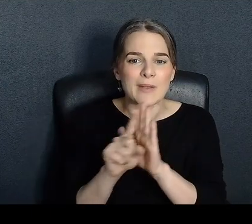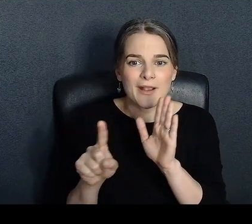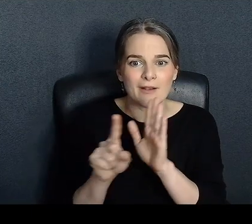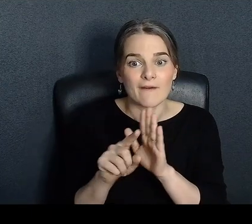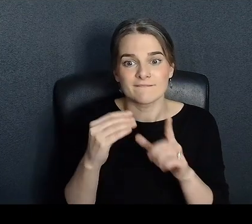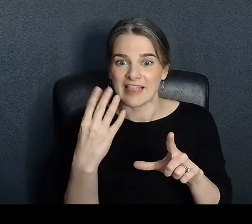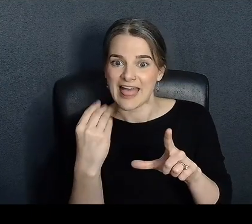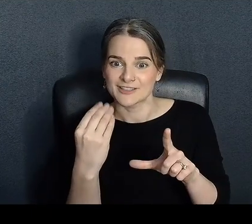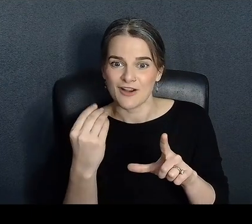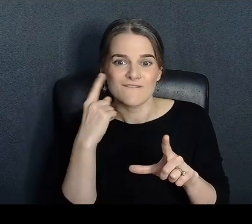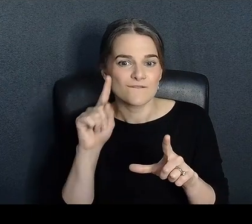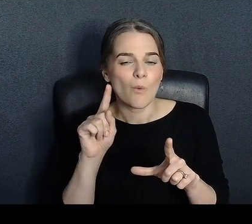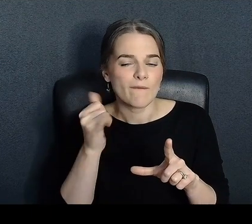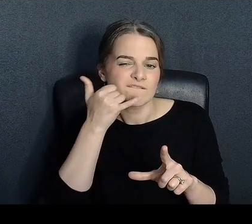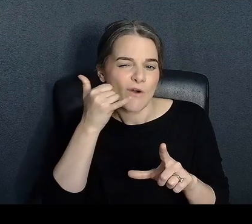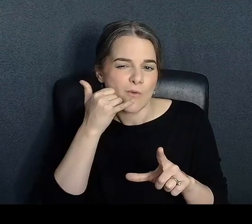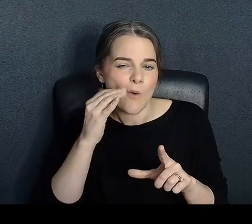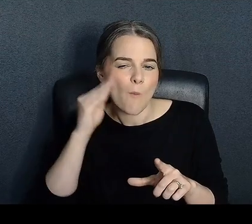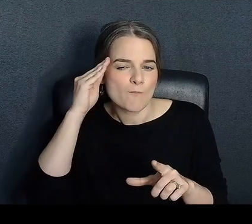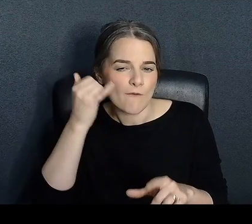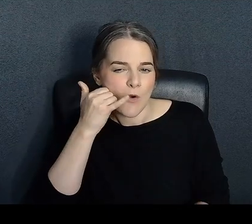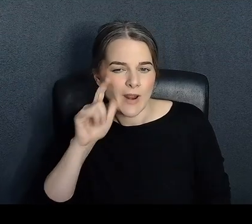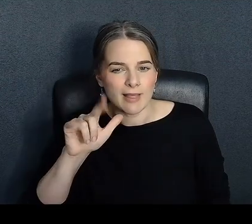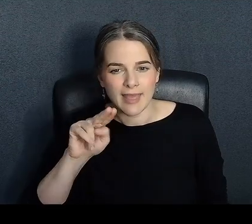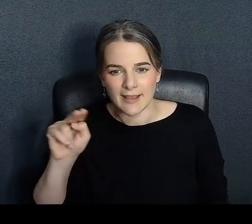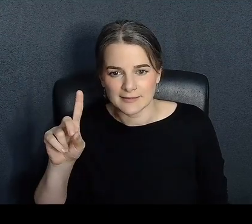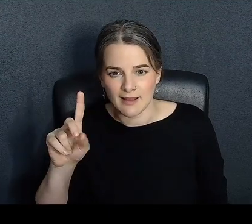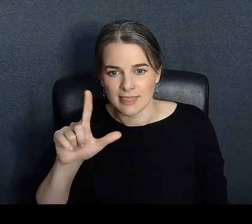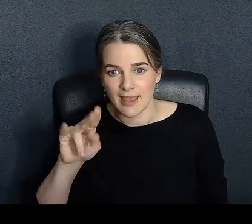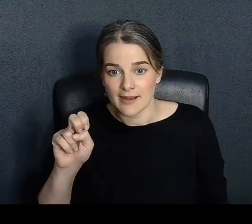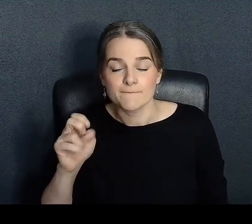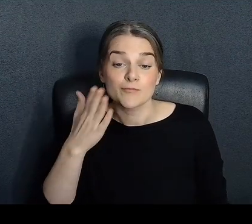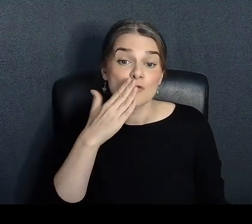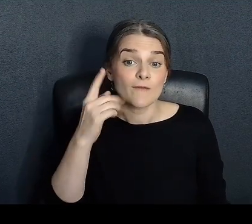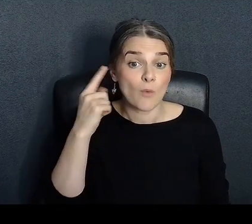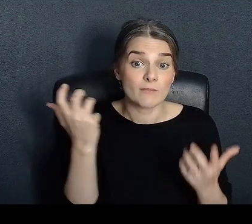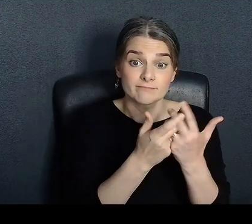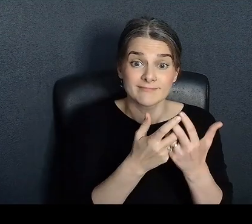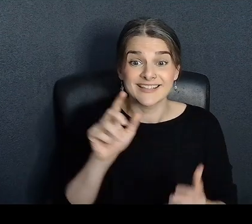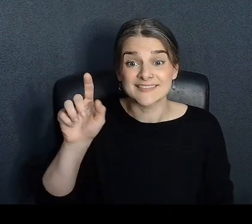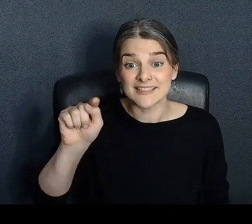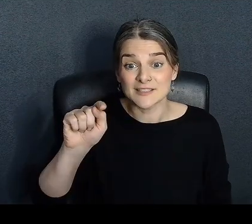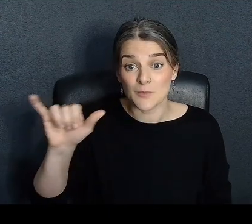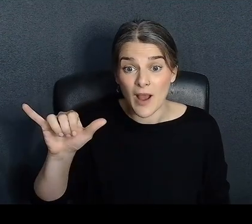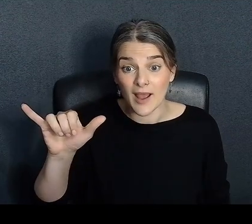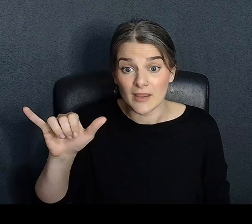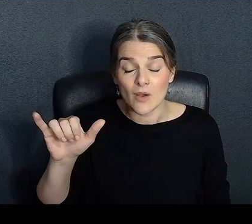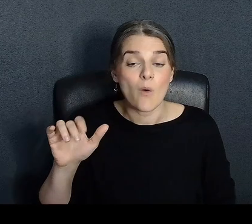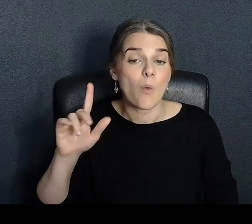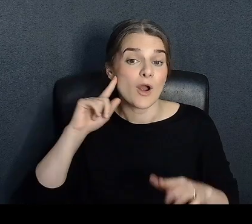We see these paired with TTYs or with amplified phones.